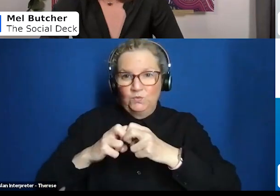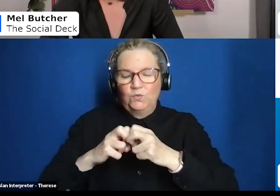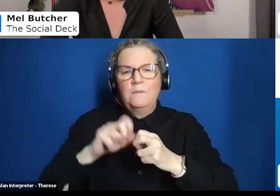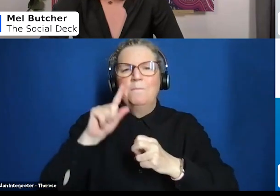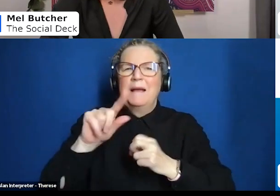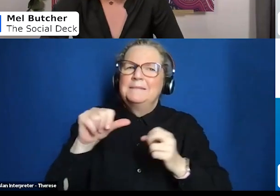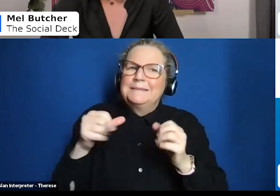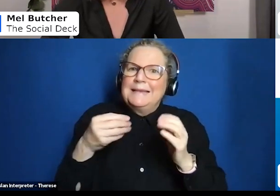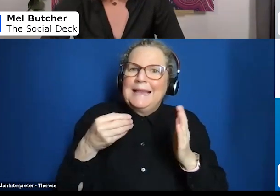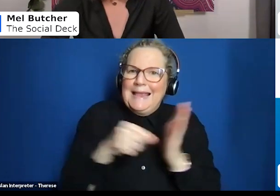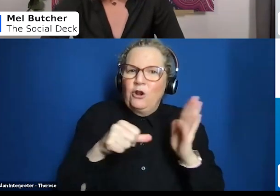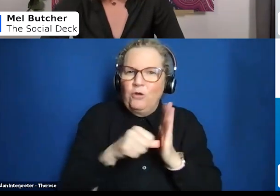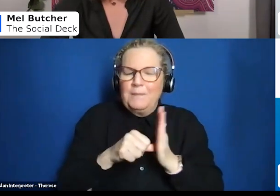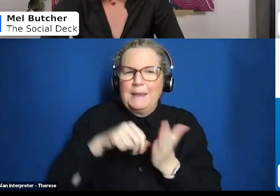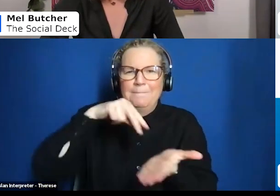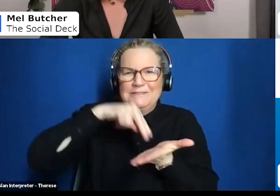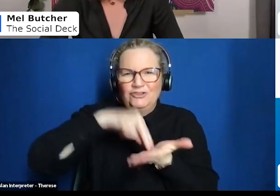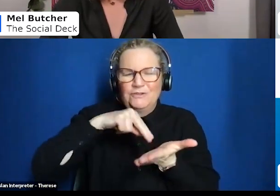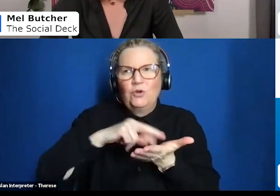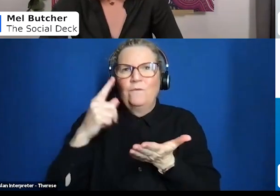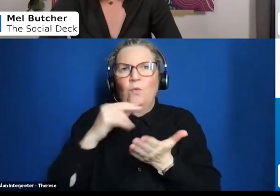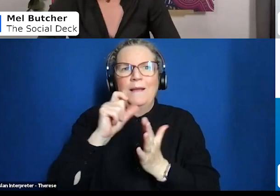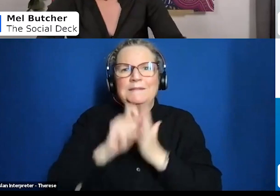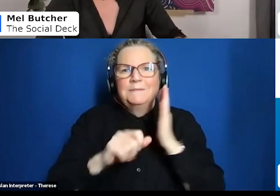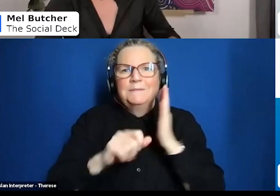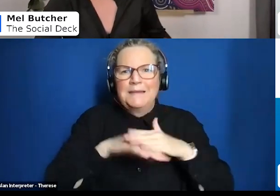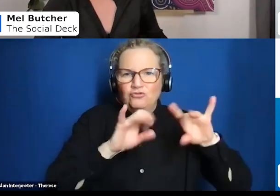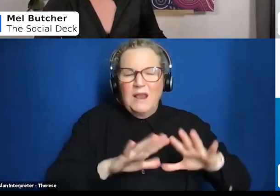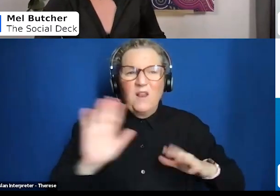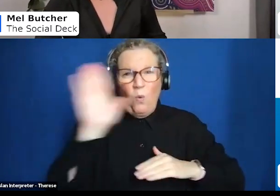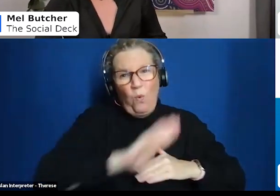of people with disability and all Australians for that matter, that